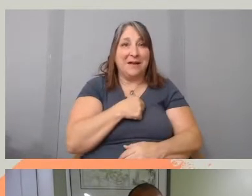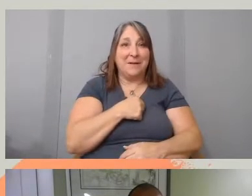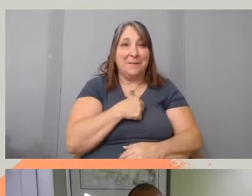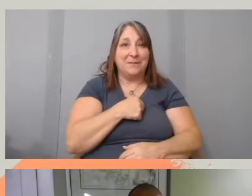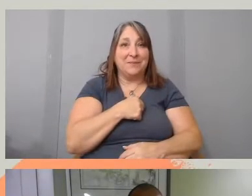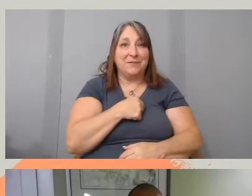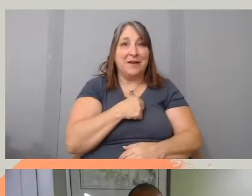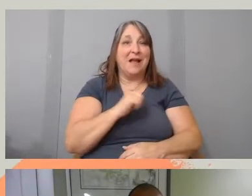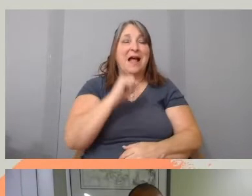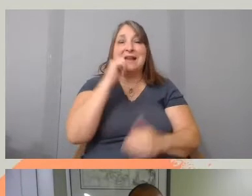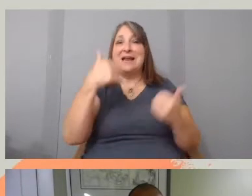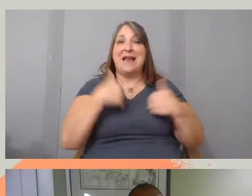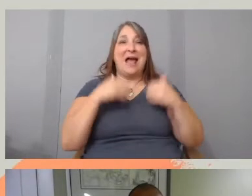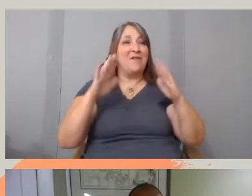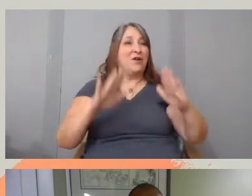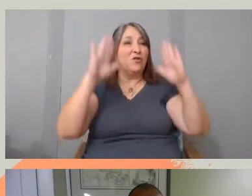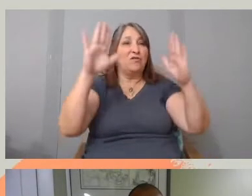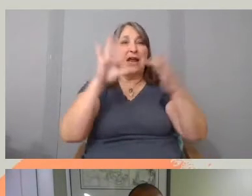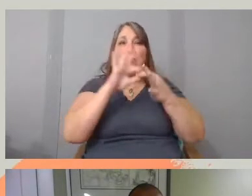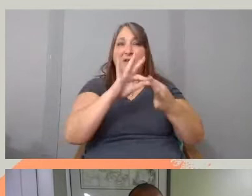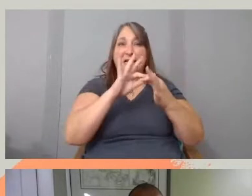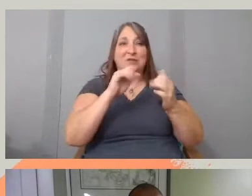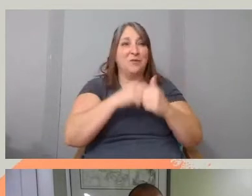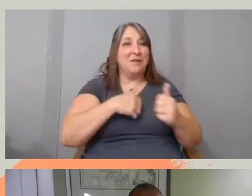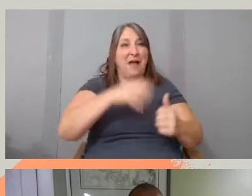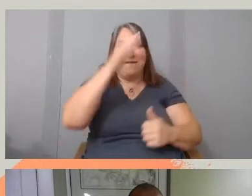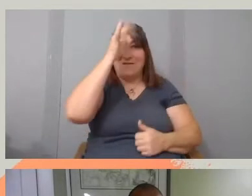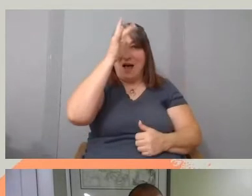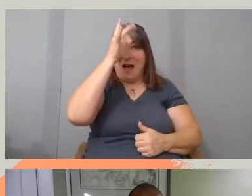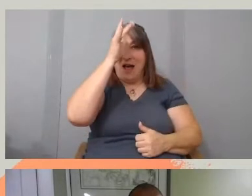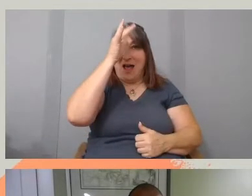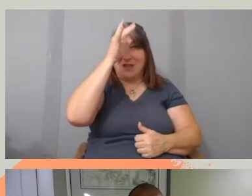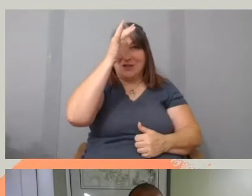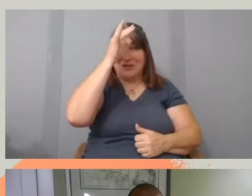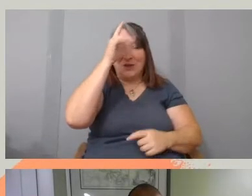with my father. So I wasn't able to accept that.